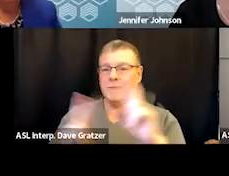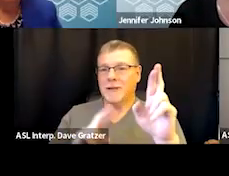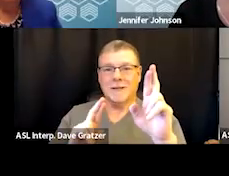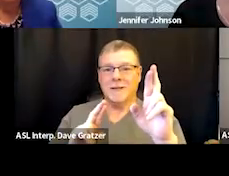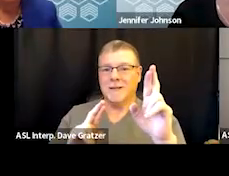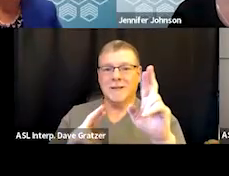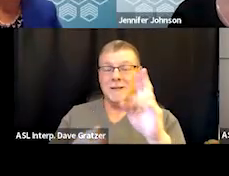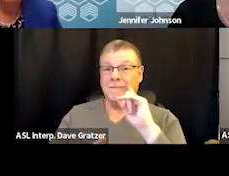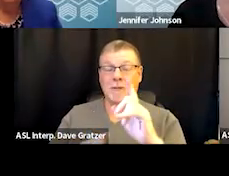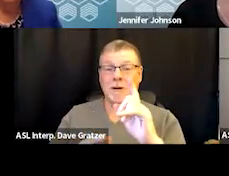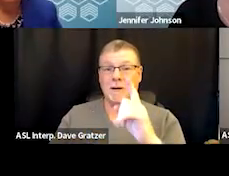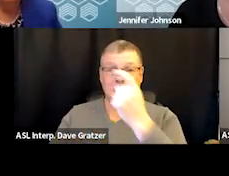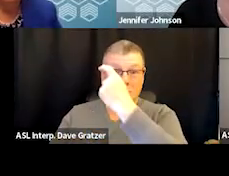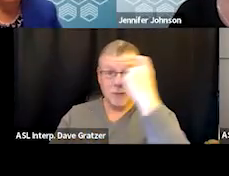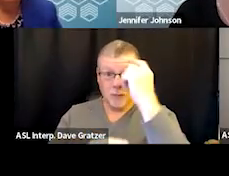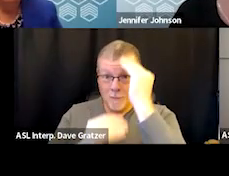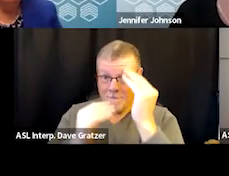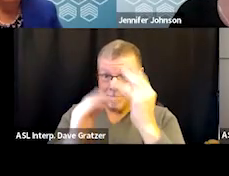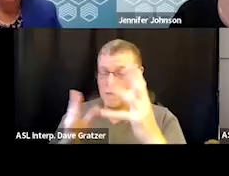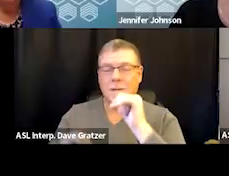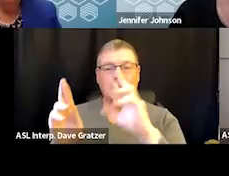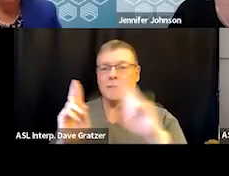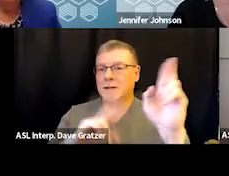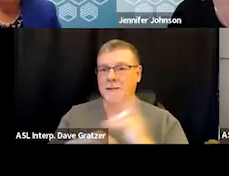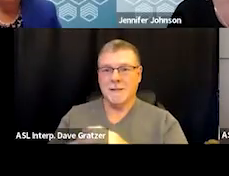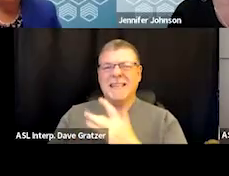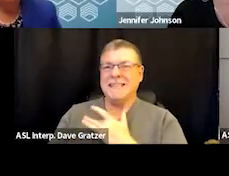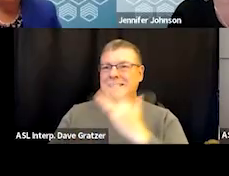treatment, uh, to be trauma informed and to be sensitive to this kind of stuff.